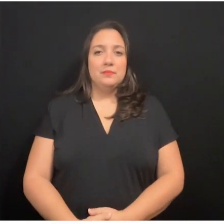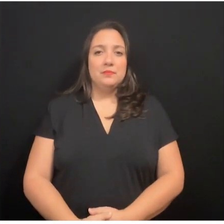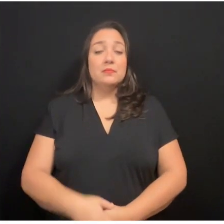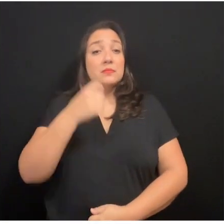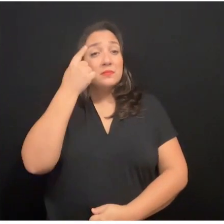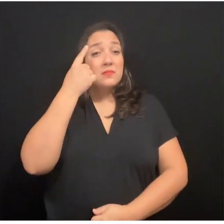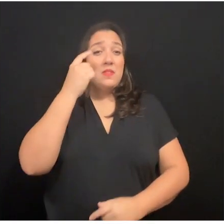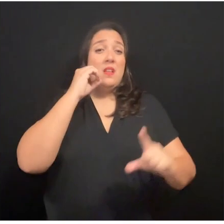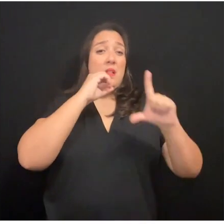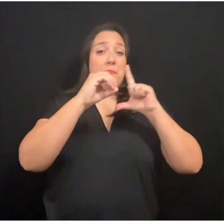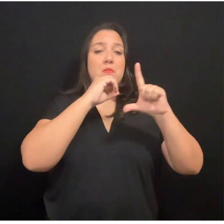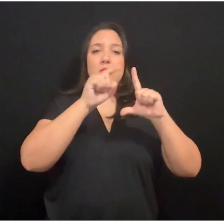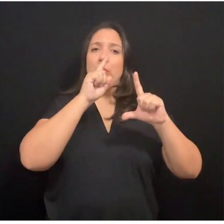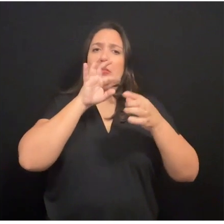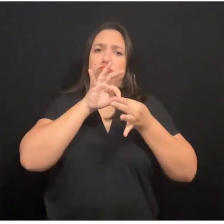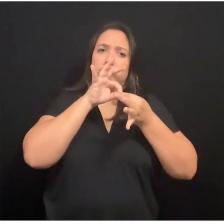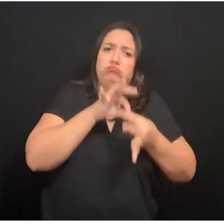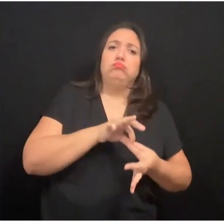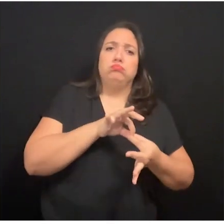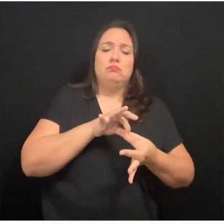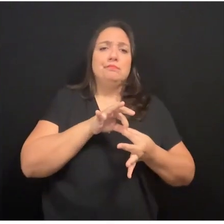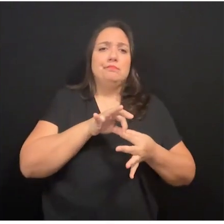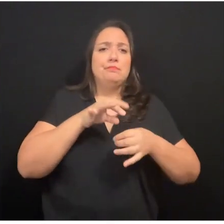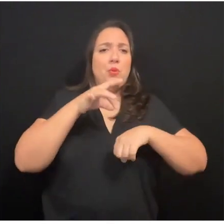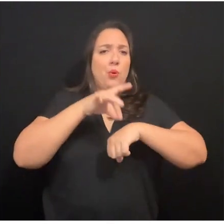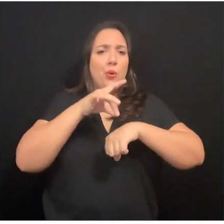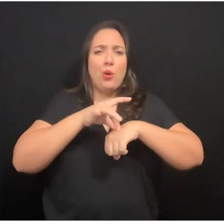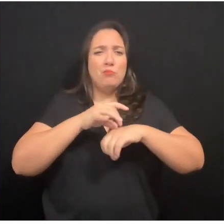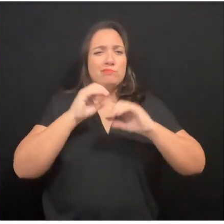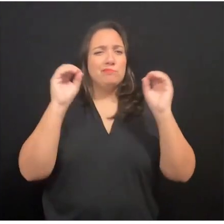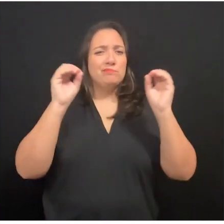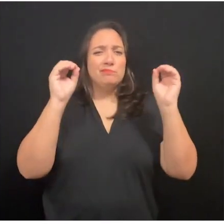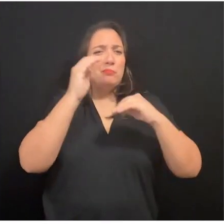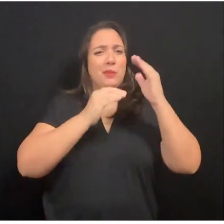El Paso's still very connected to being from the earth. There's not like super high skyscrapers